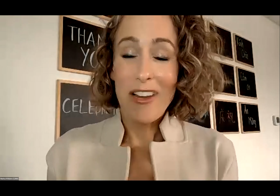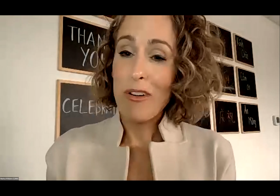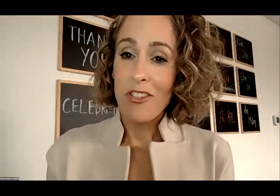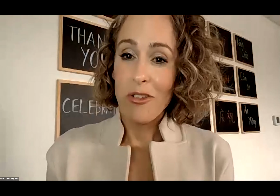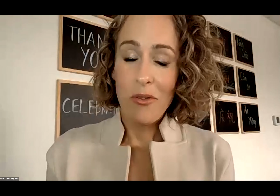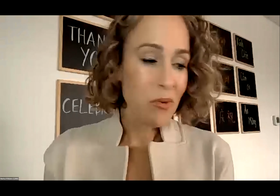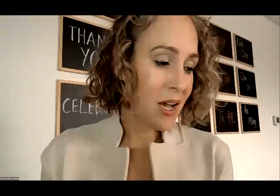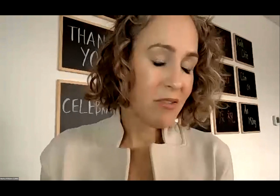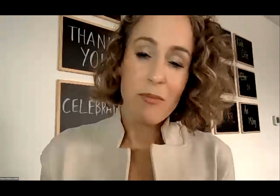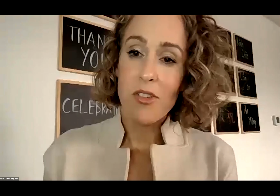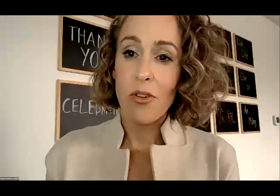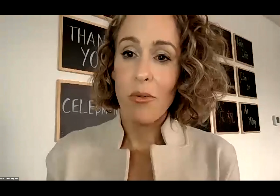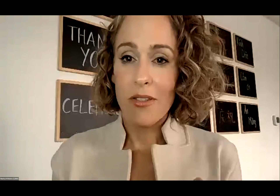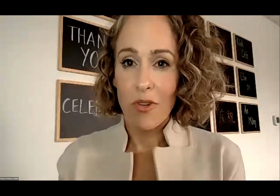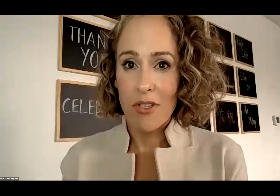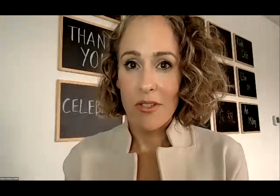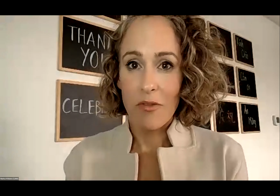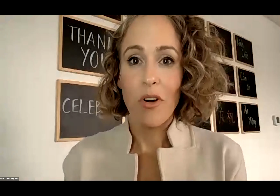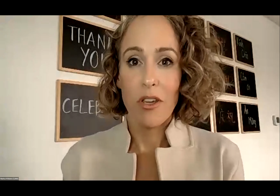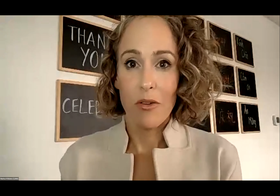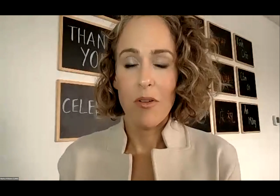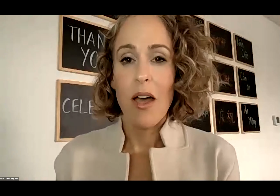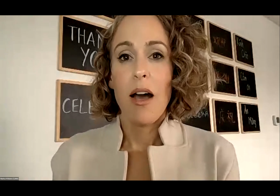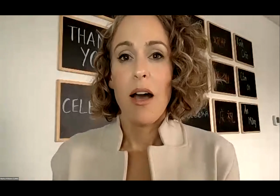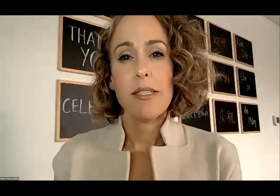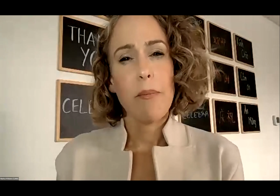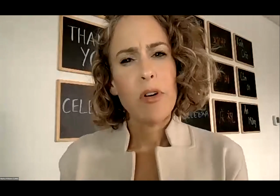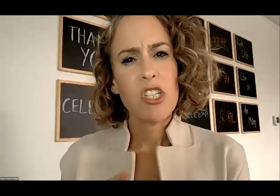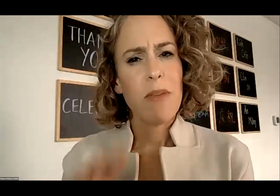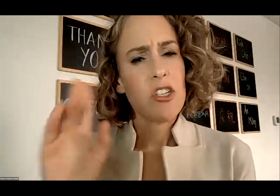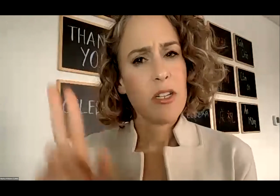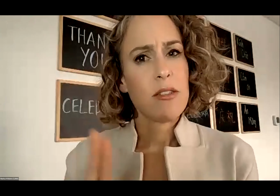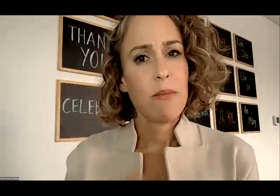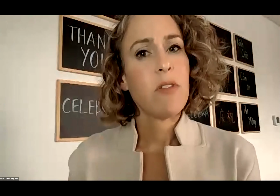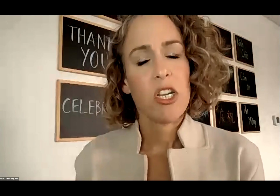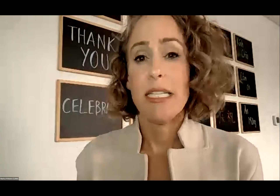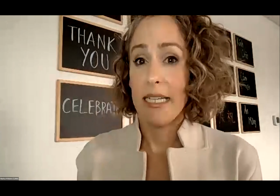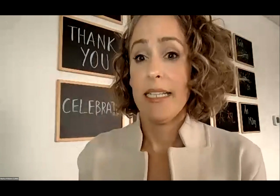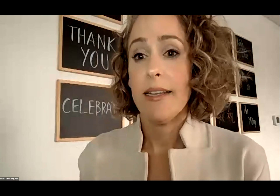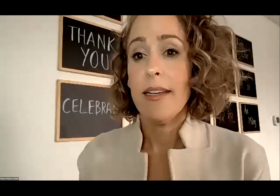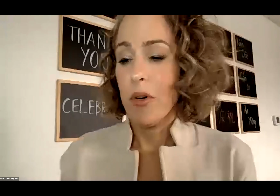Number two, we'll have some additional resources for you. Some of which I mentioned in some of which I didn't,